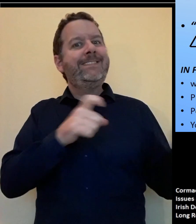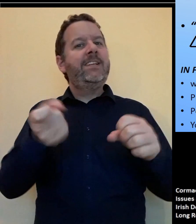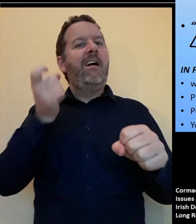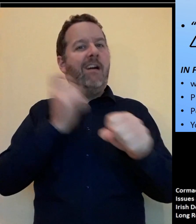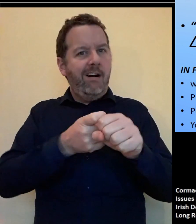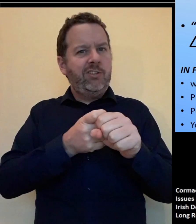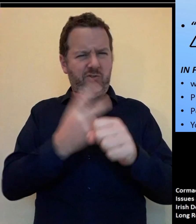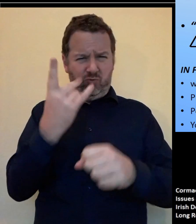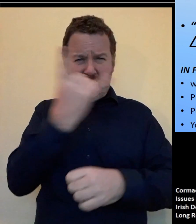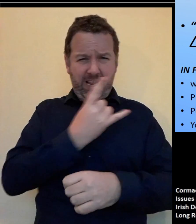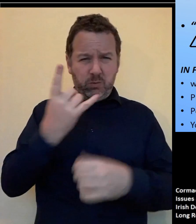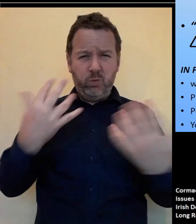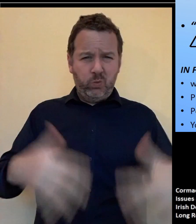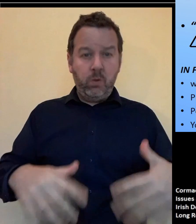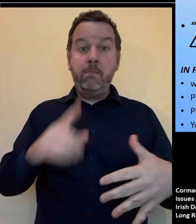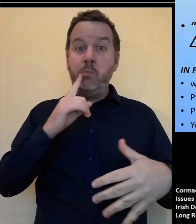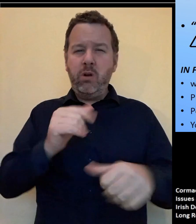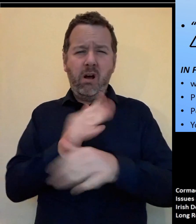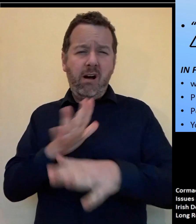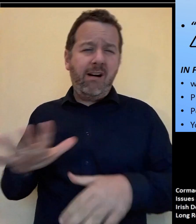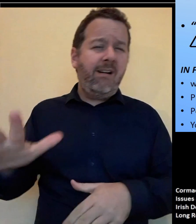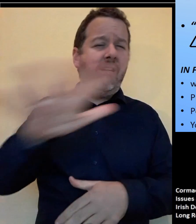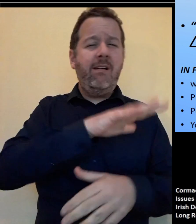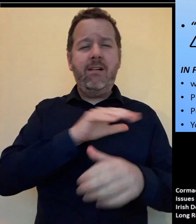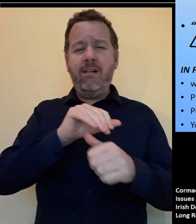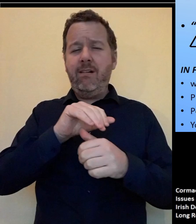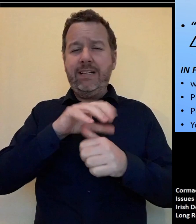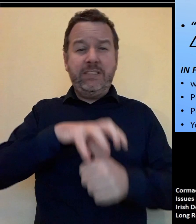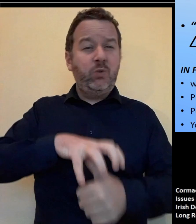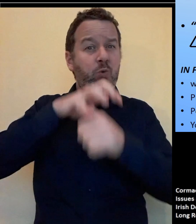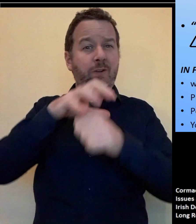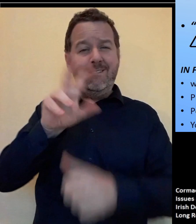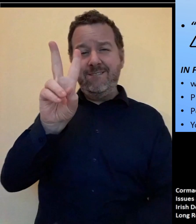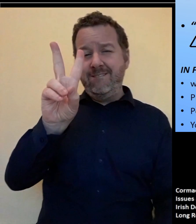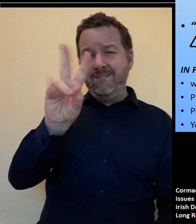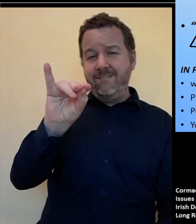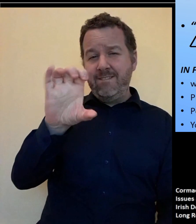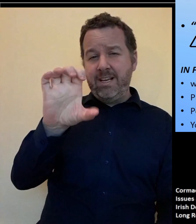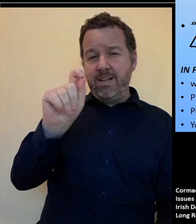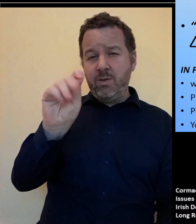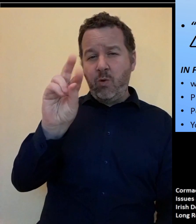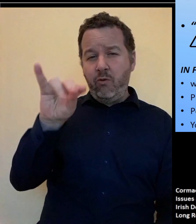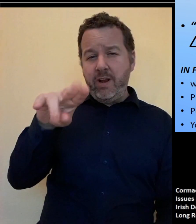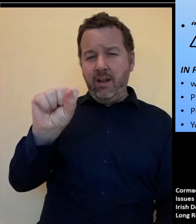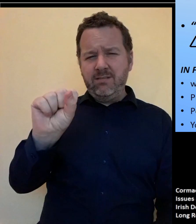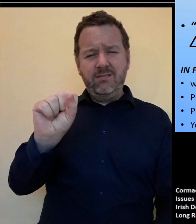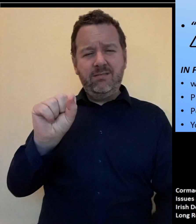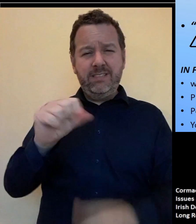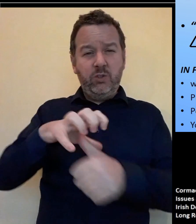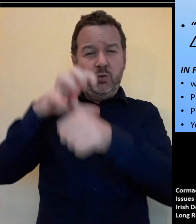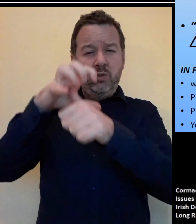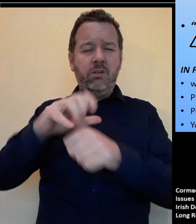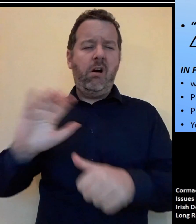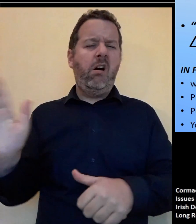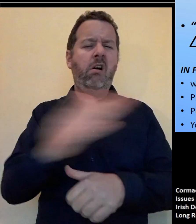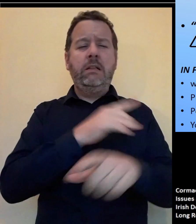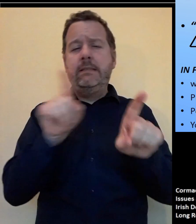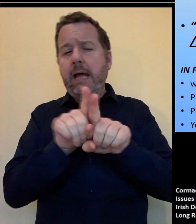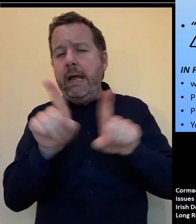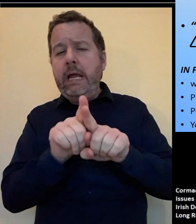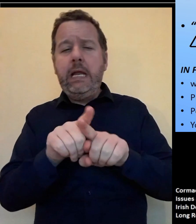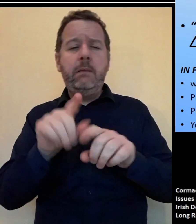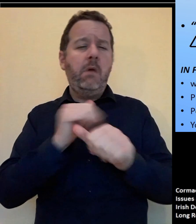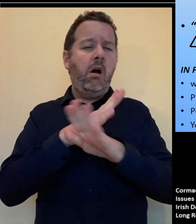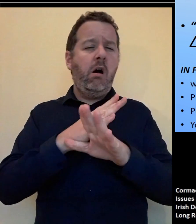Even this represents harshness, painting all Victorian institutions with the same brush